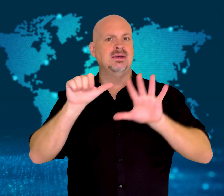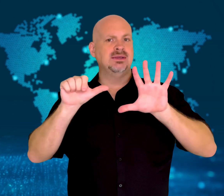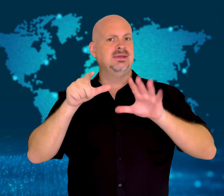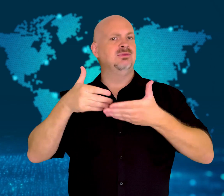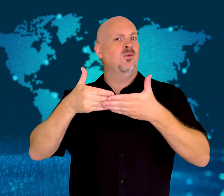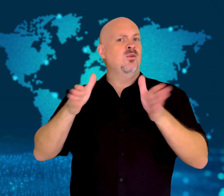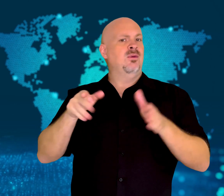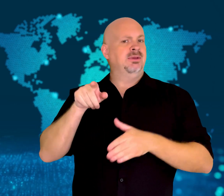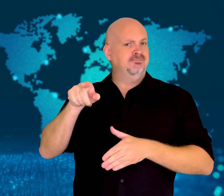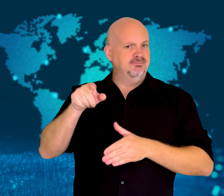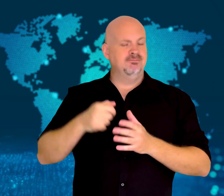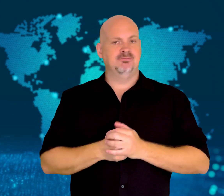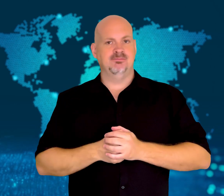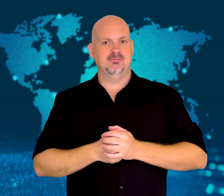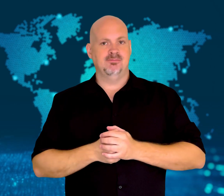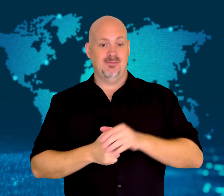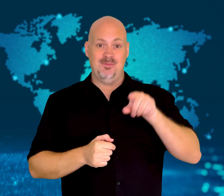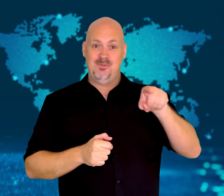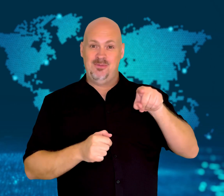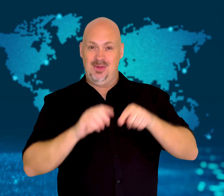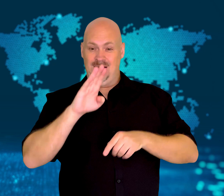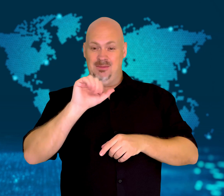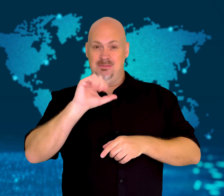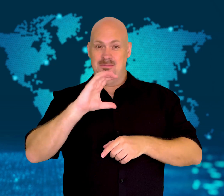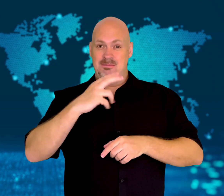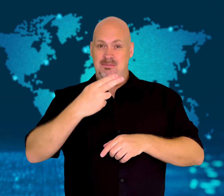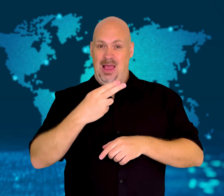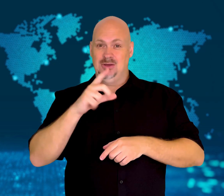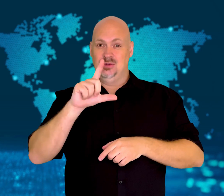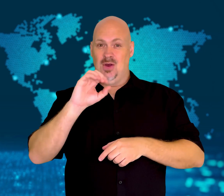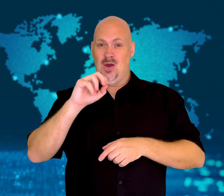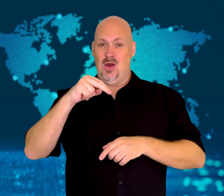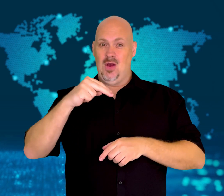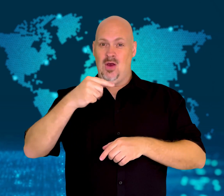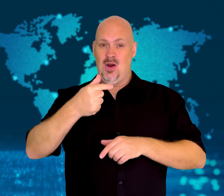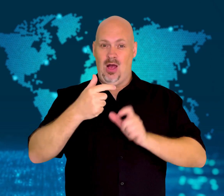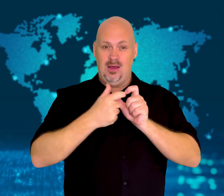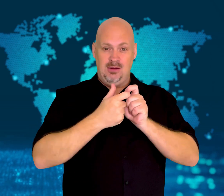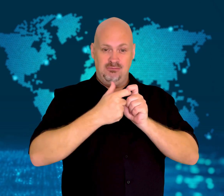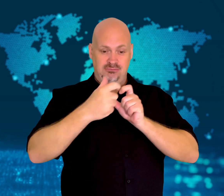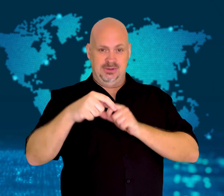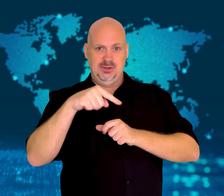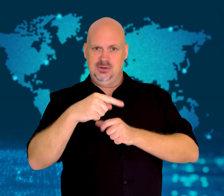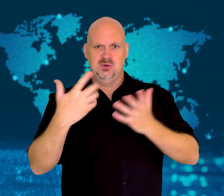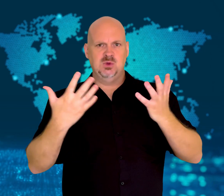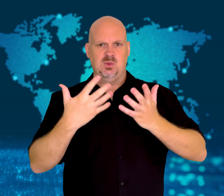The Bach Long pedestrian bridge is located in the Son La province